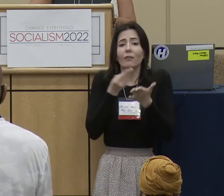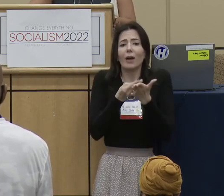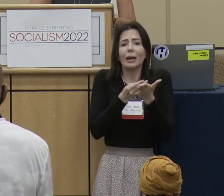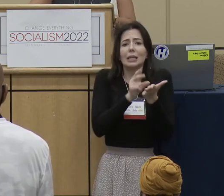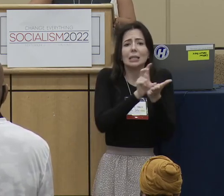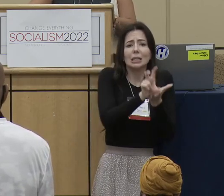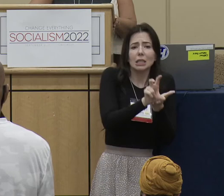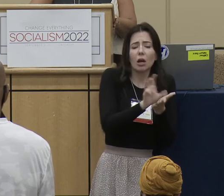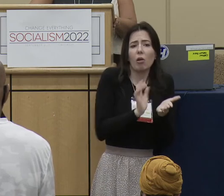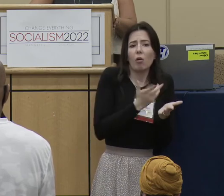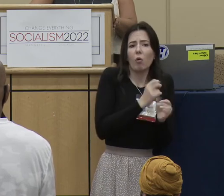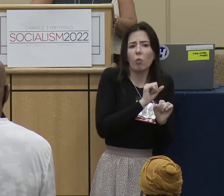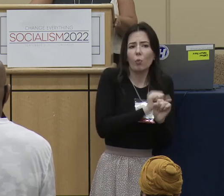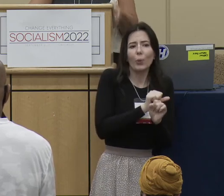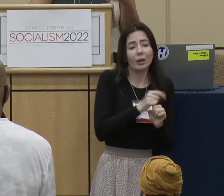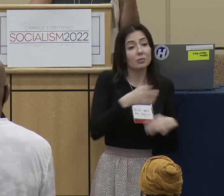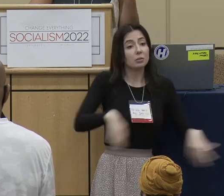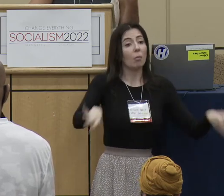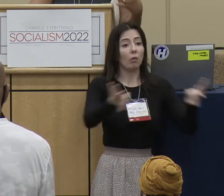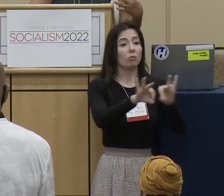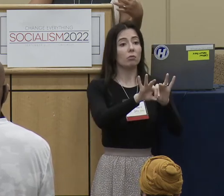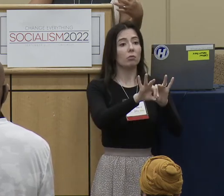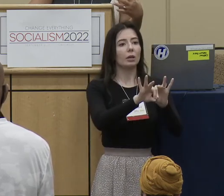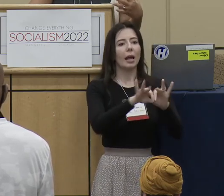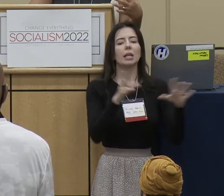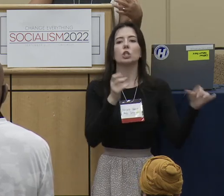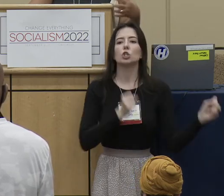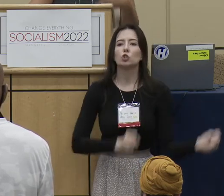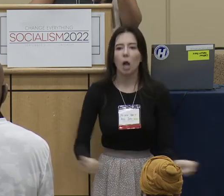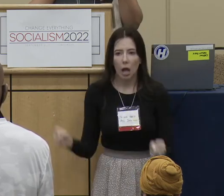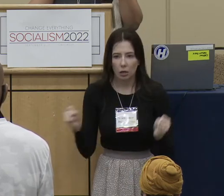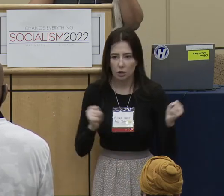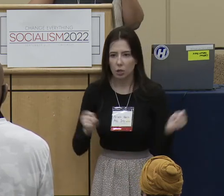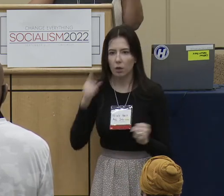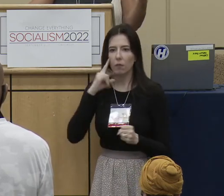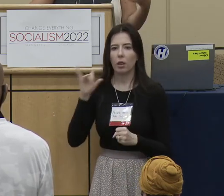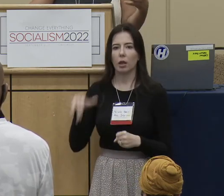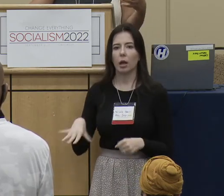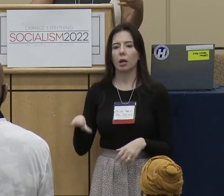But it is a hard one, and I do think moving towards self-financing our work is important. And strategizing for